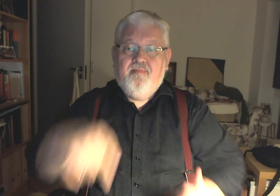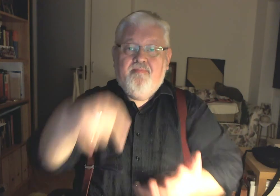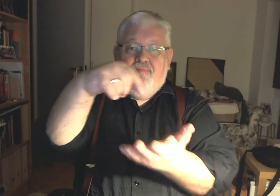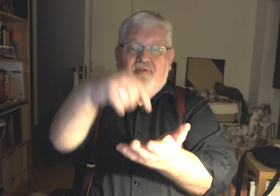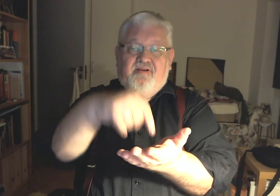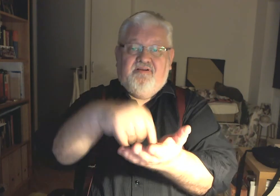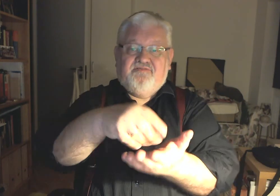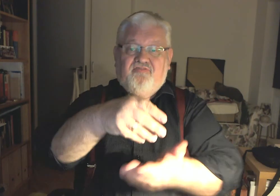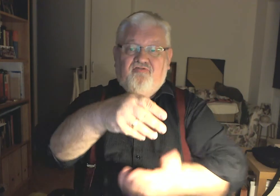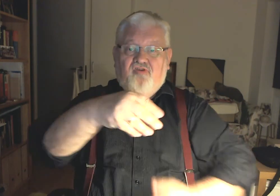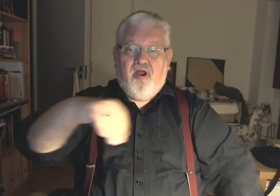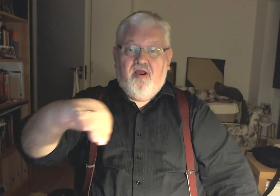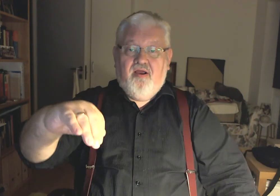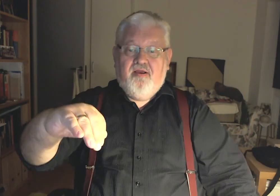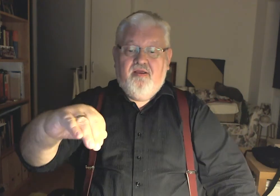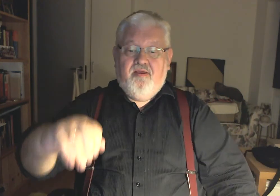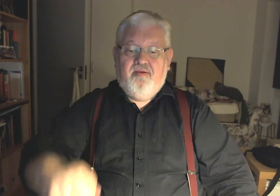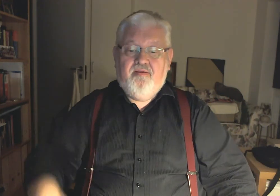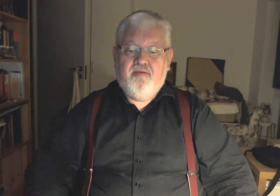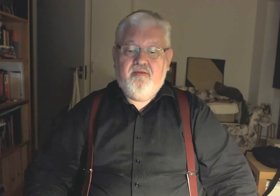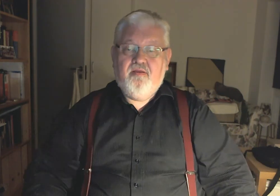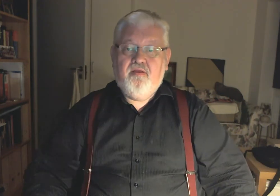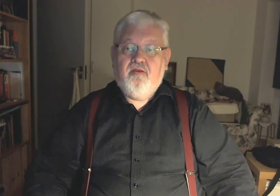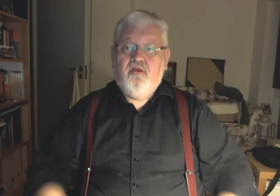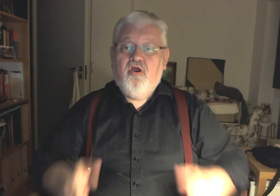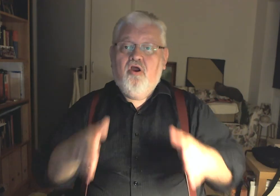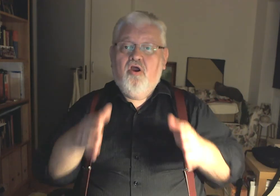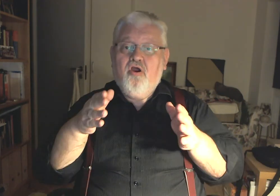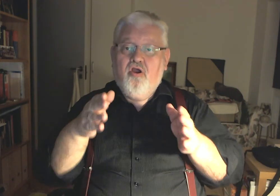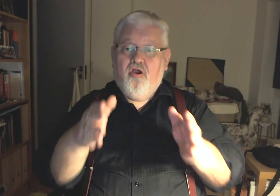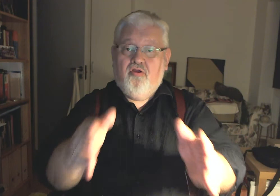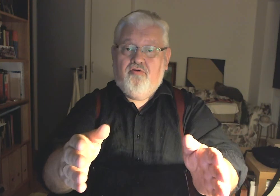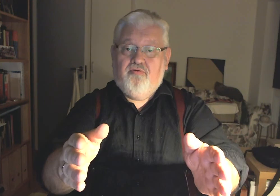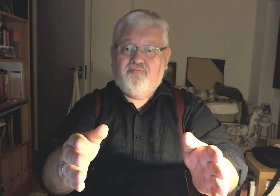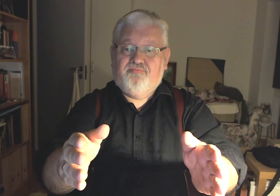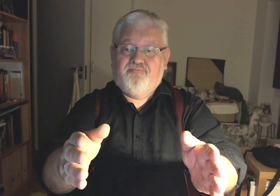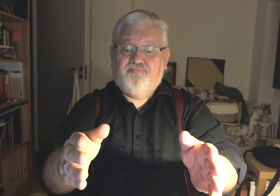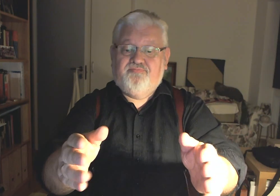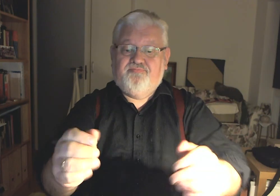Miðvágur Gøta